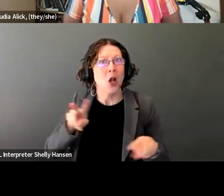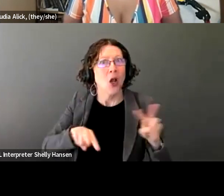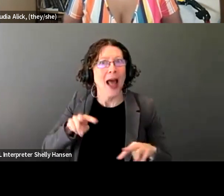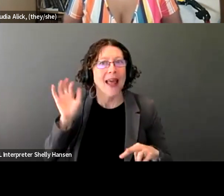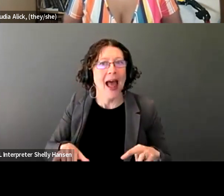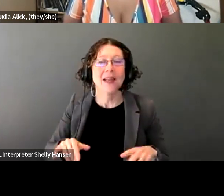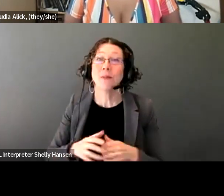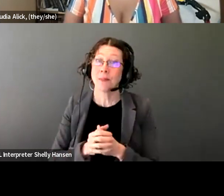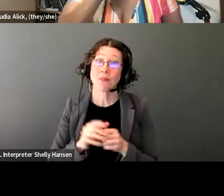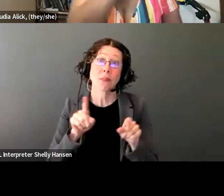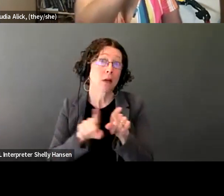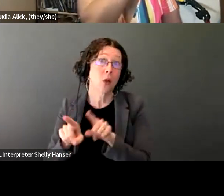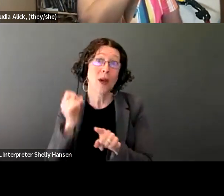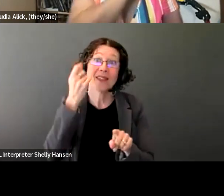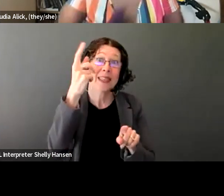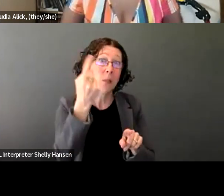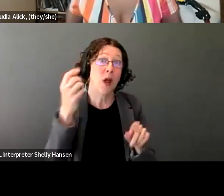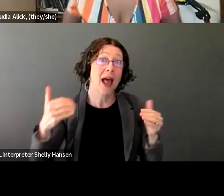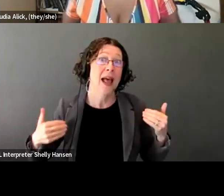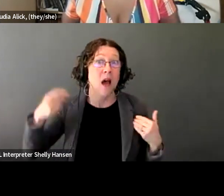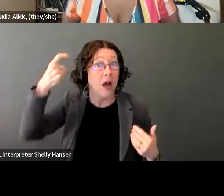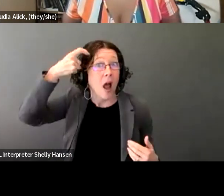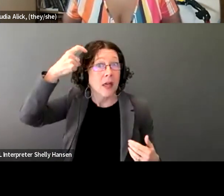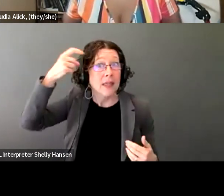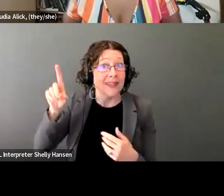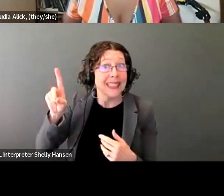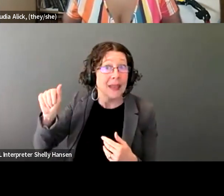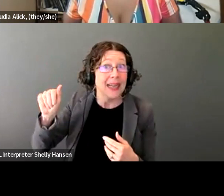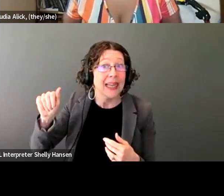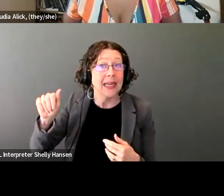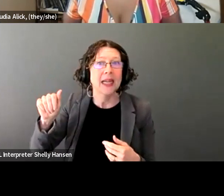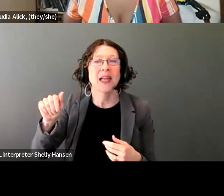cognitive disability -- they won't be able to figure it out.